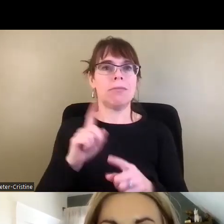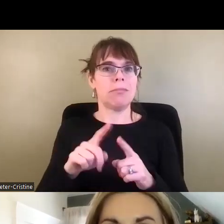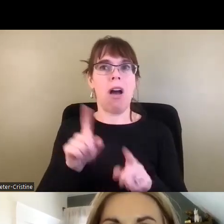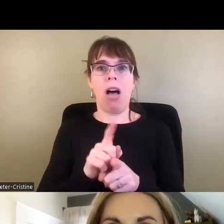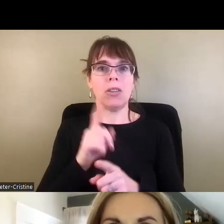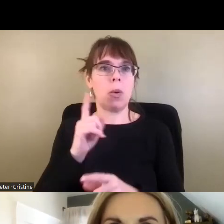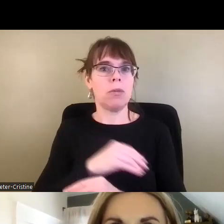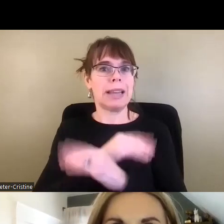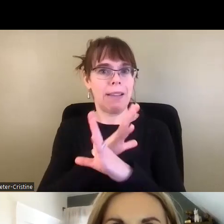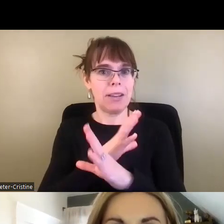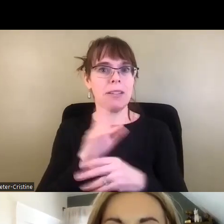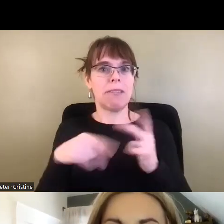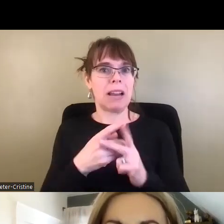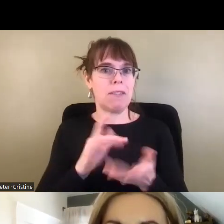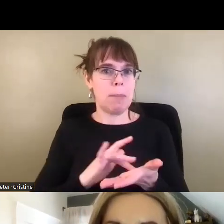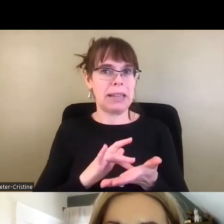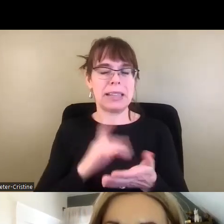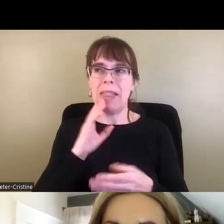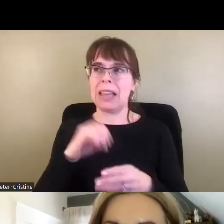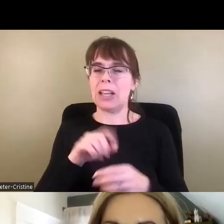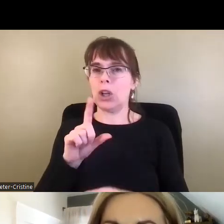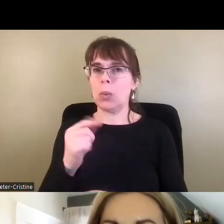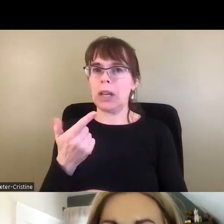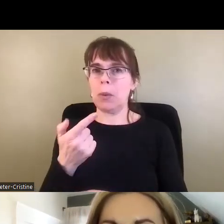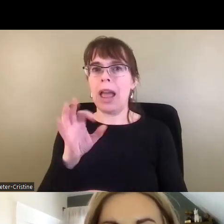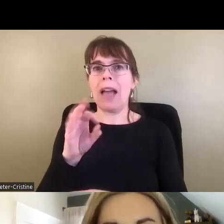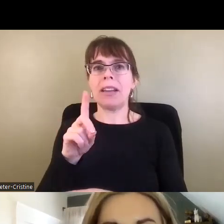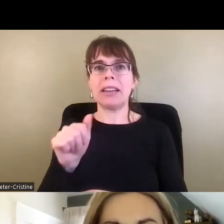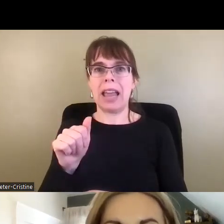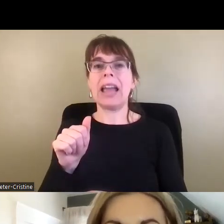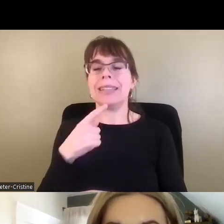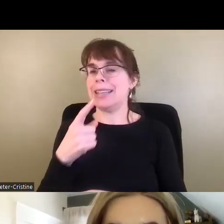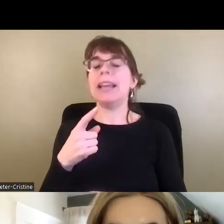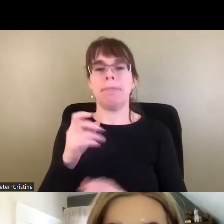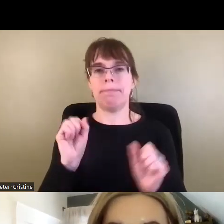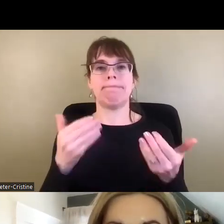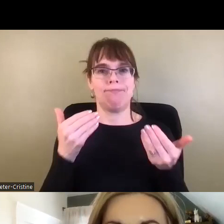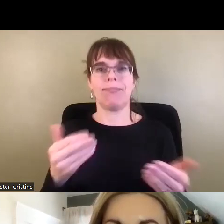In the, I believe, 2021 was when the FDA lifted its restriction on Mifepristone, which is one of